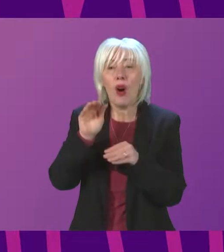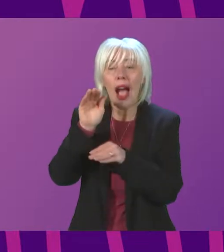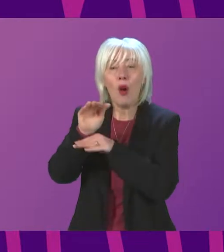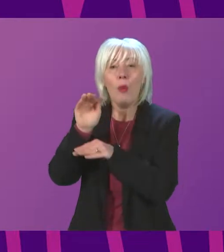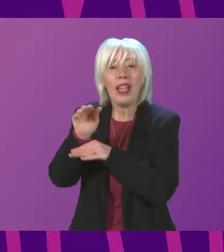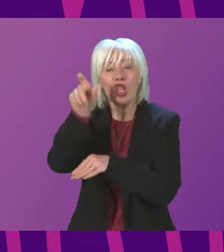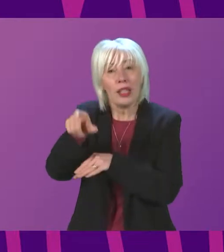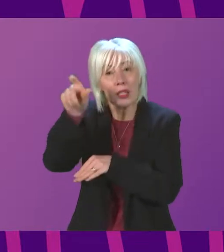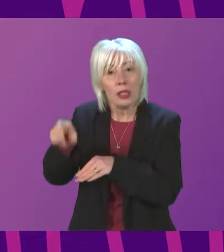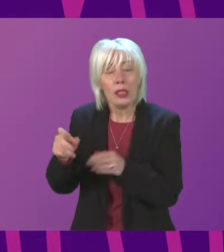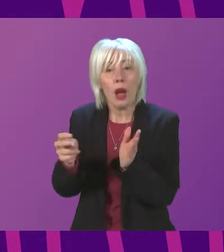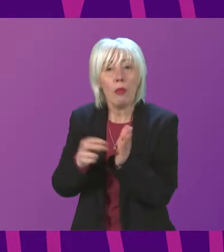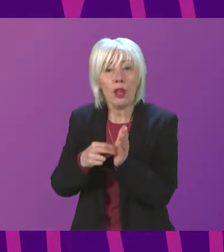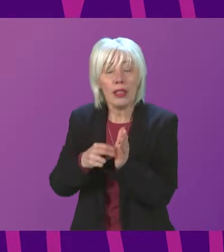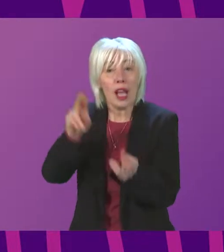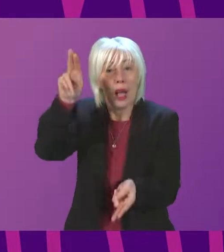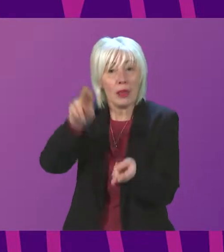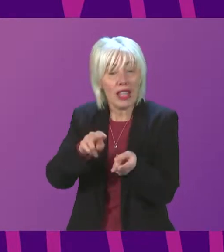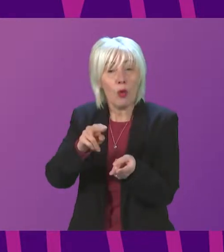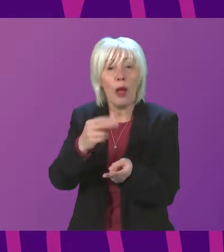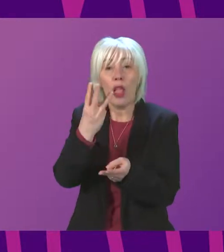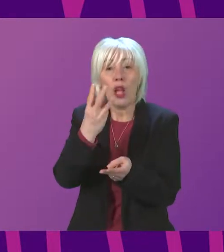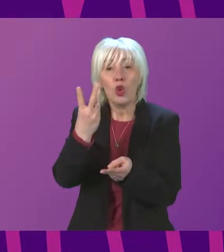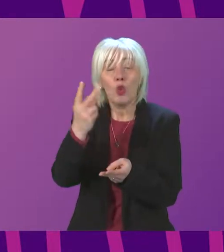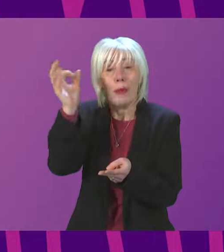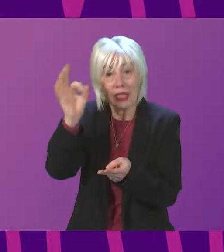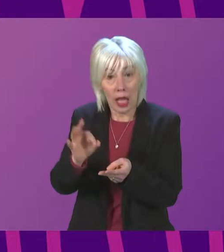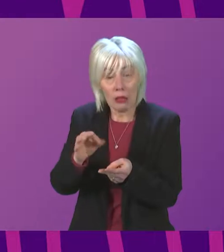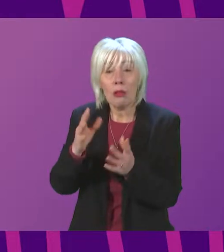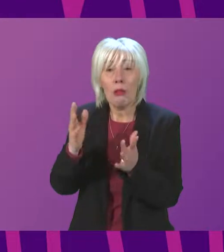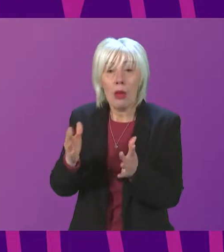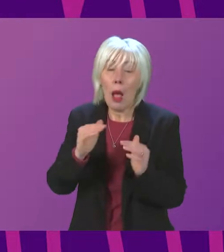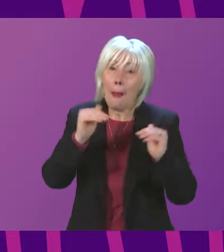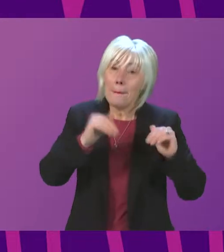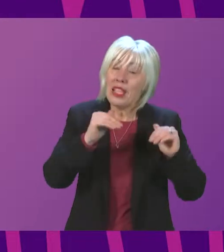had fallen by 32 per cent before the pandemic and the median wait for in-patient and day